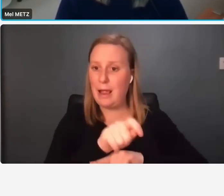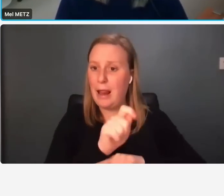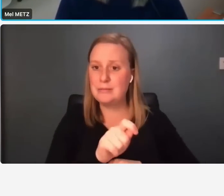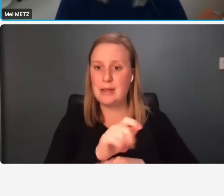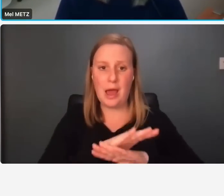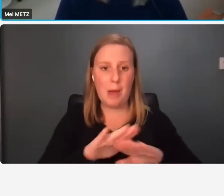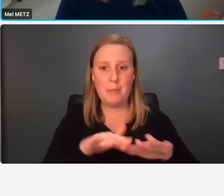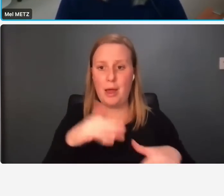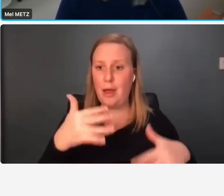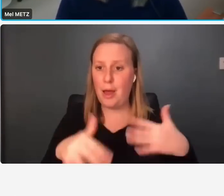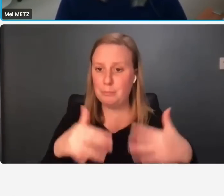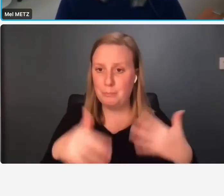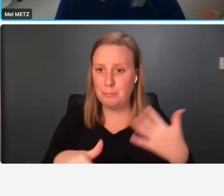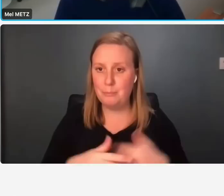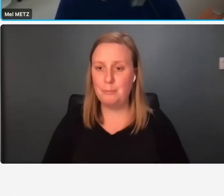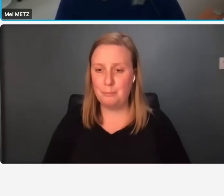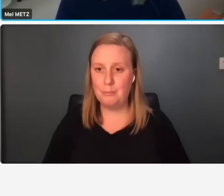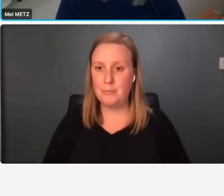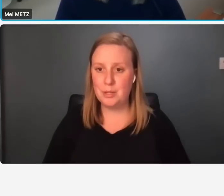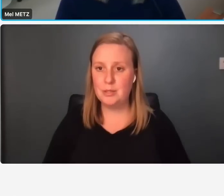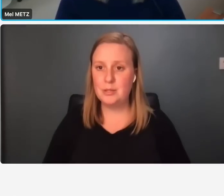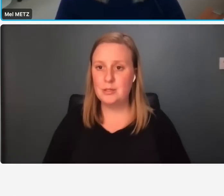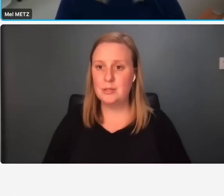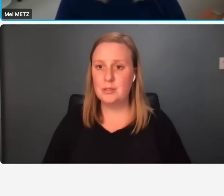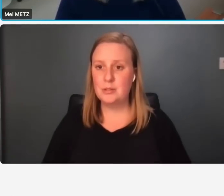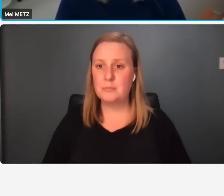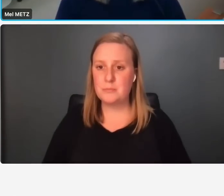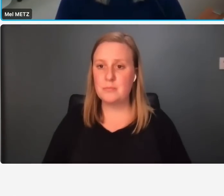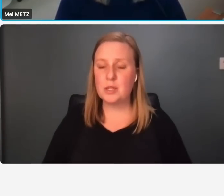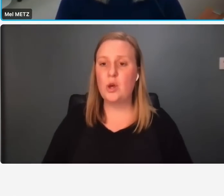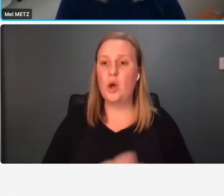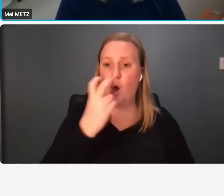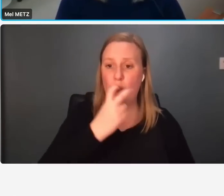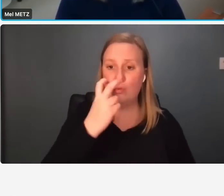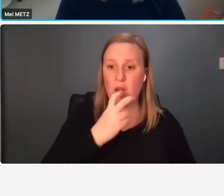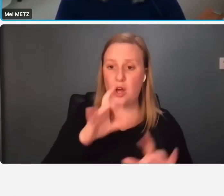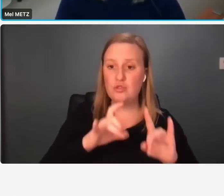legal framework that formalises access for older Australians to an aged care system that is focused on